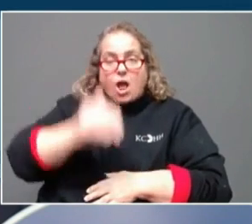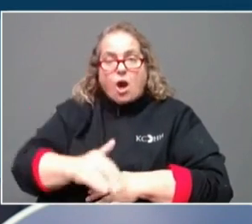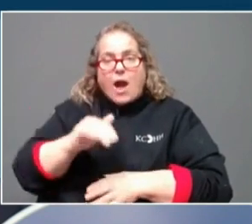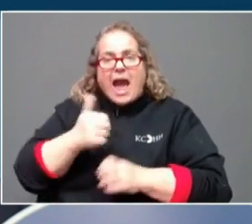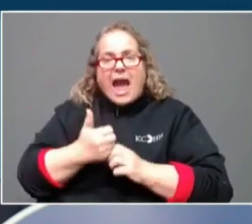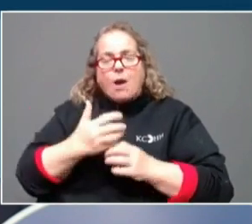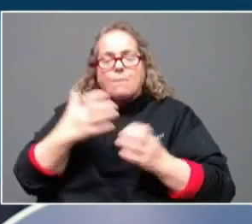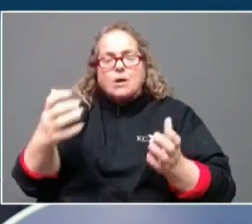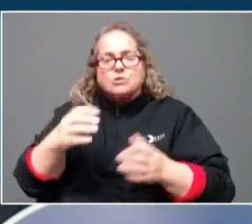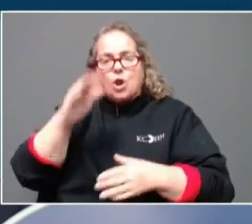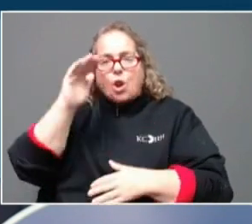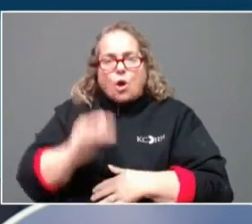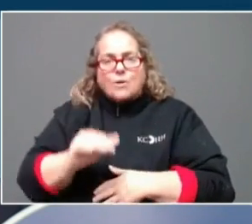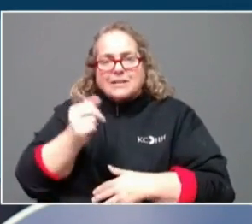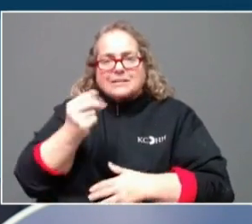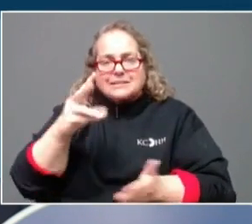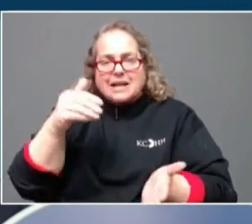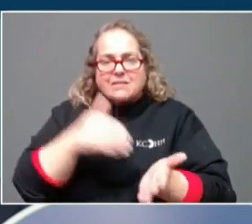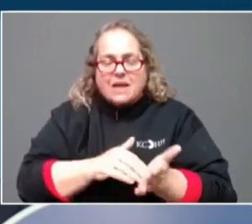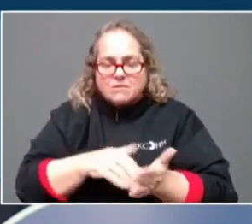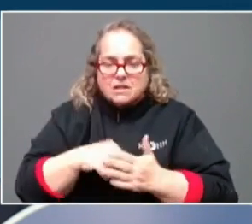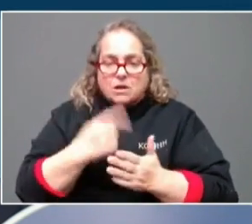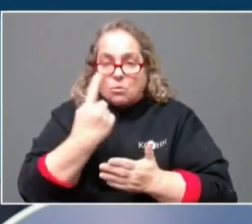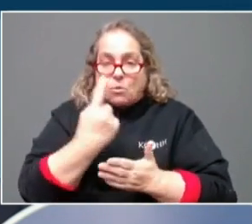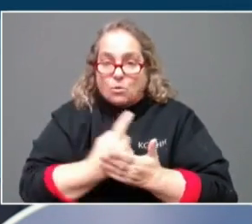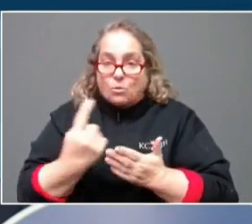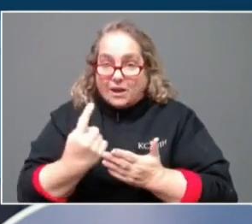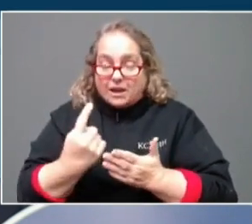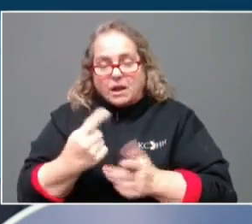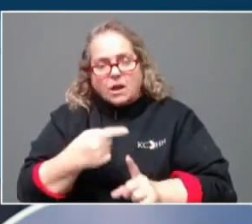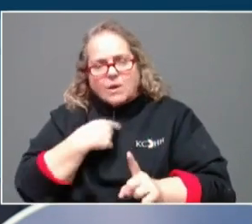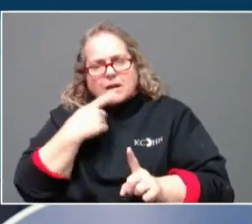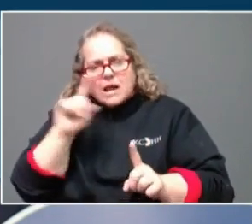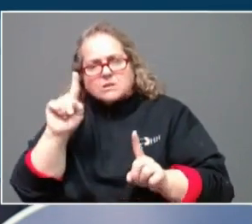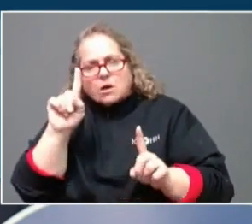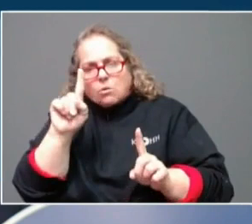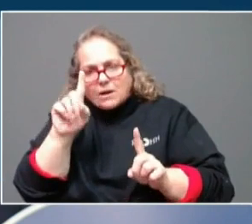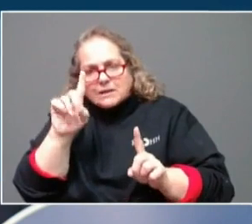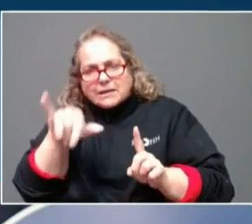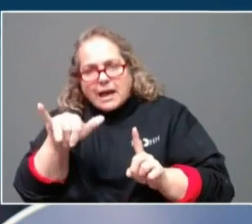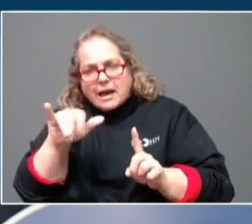announced it in one day last Friday. So this really is a unique part of the